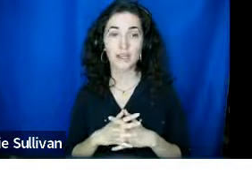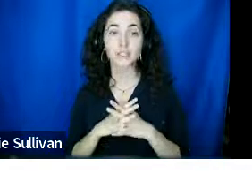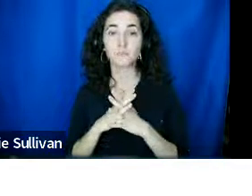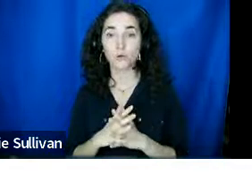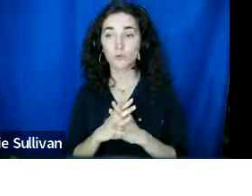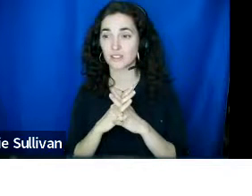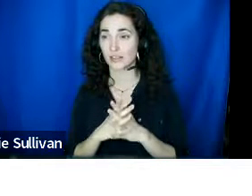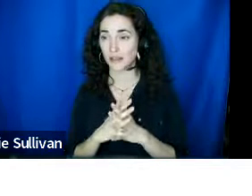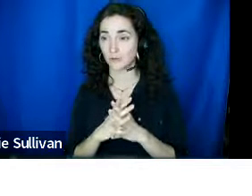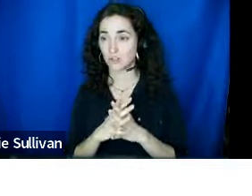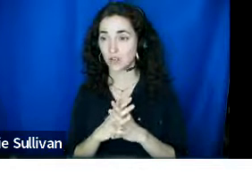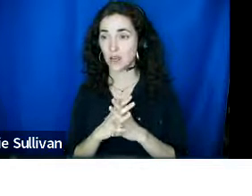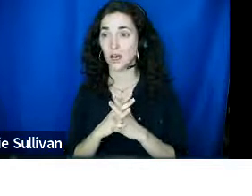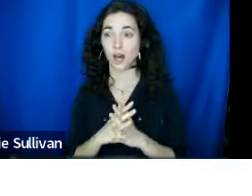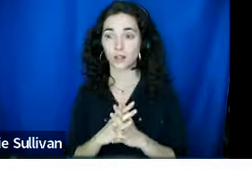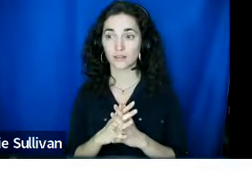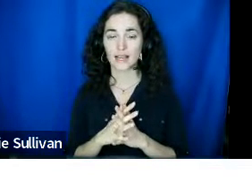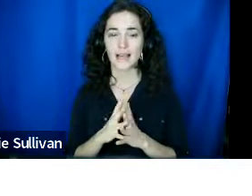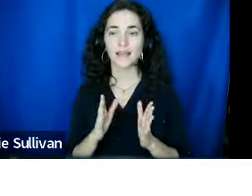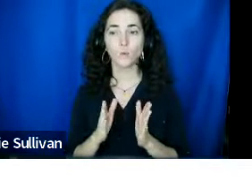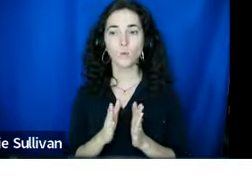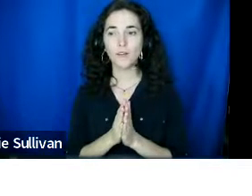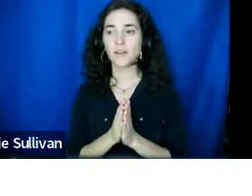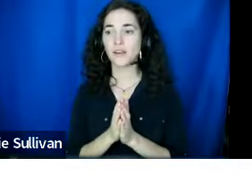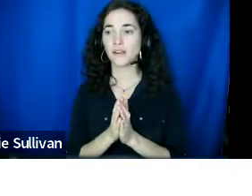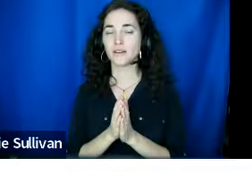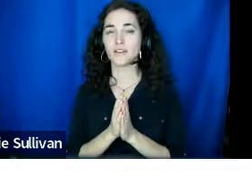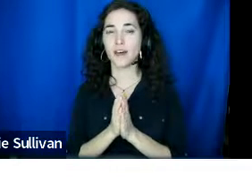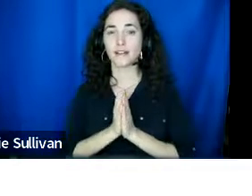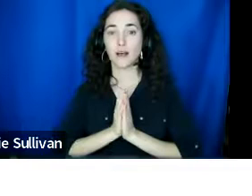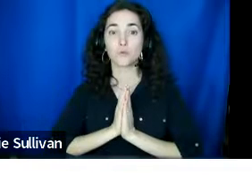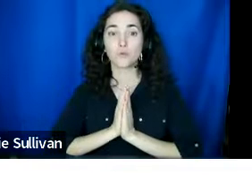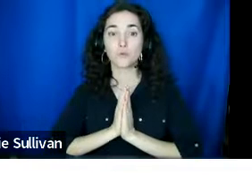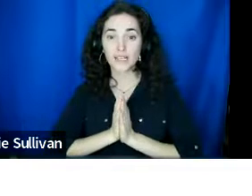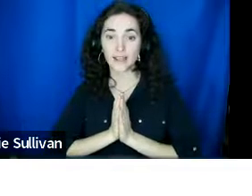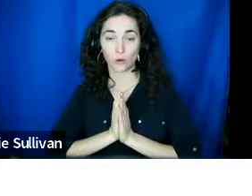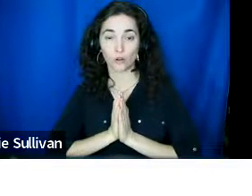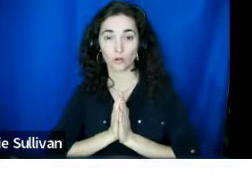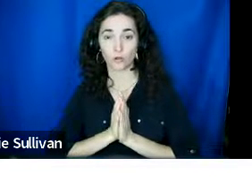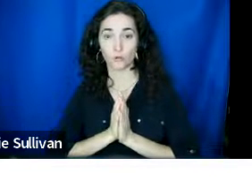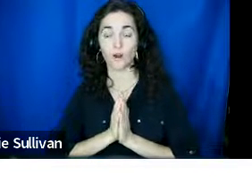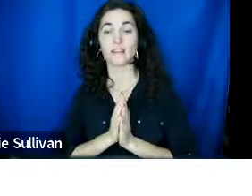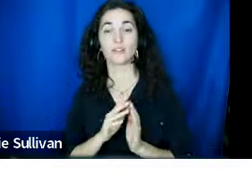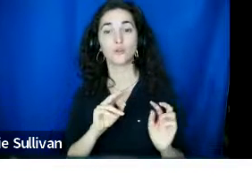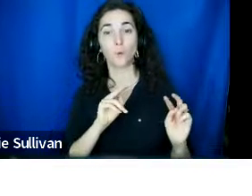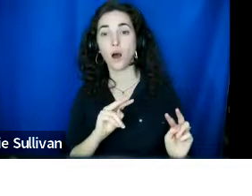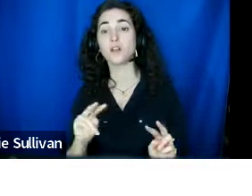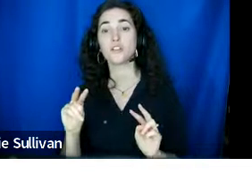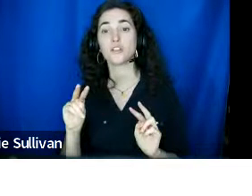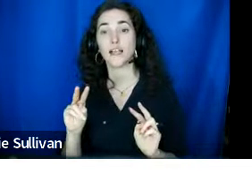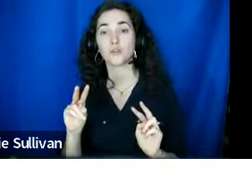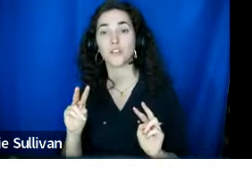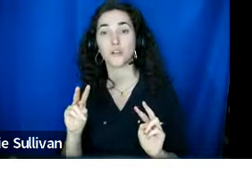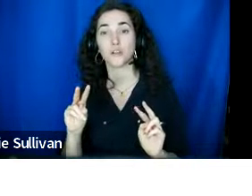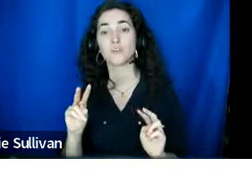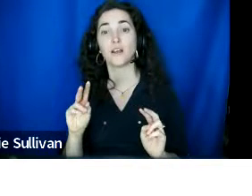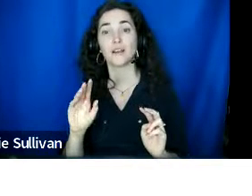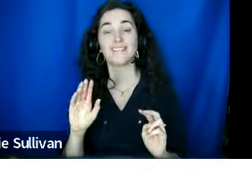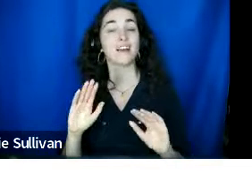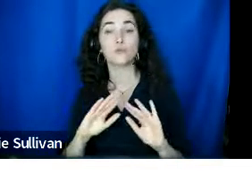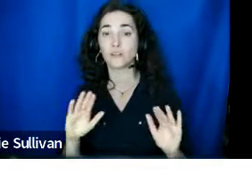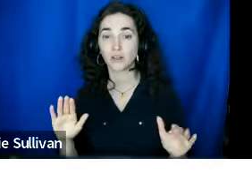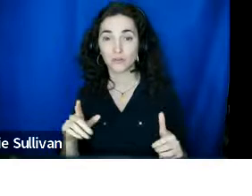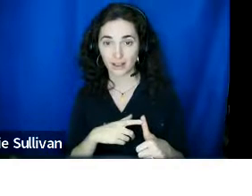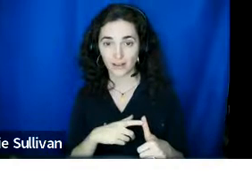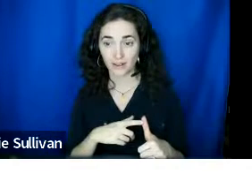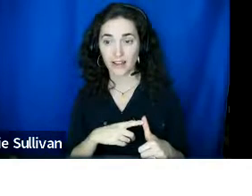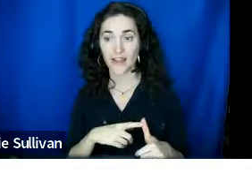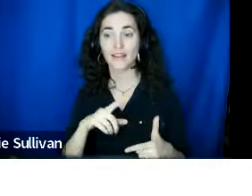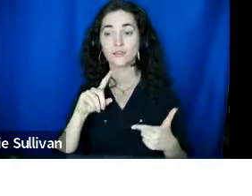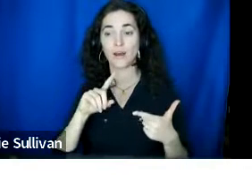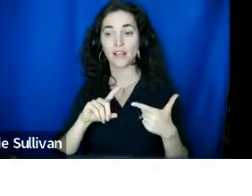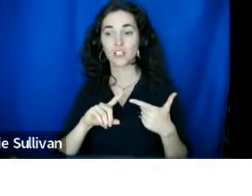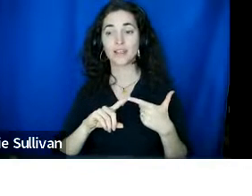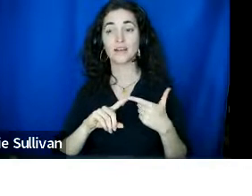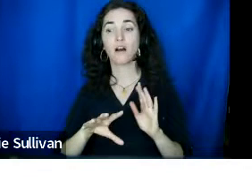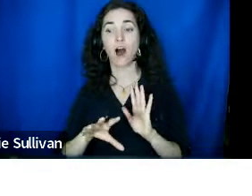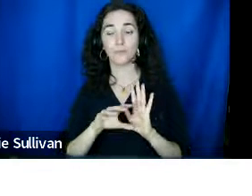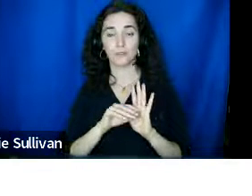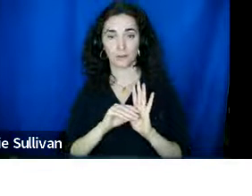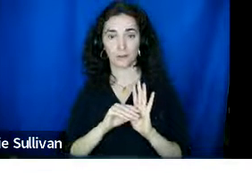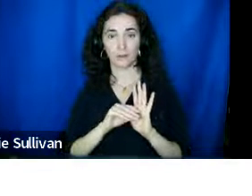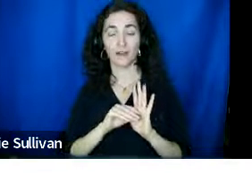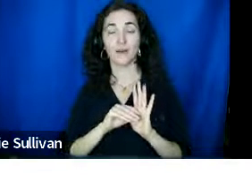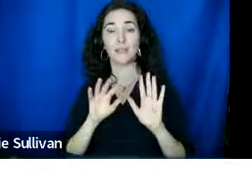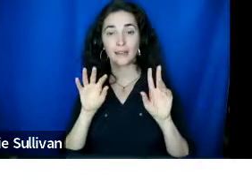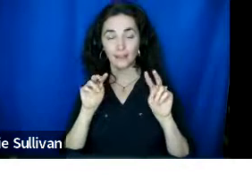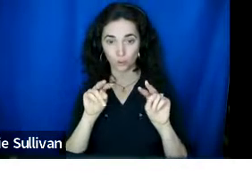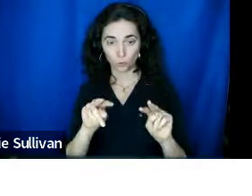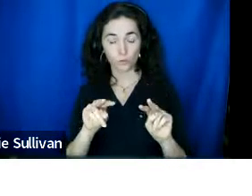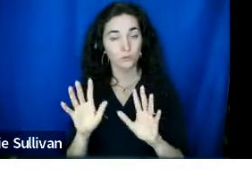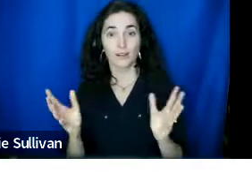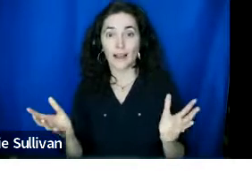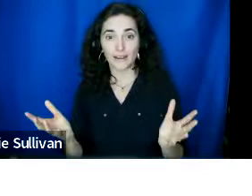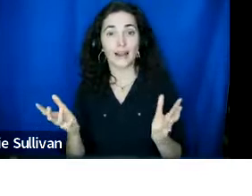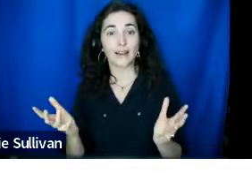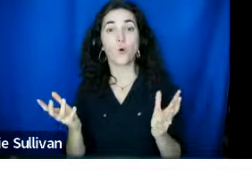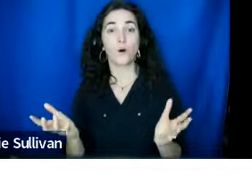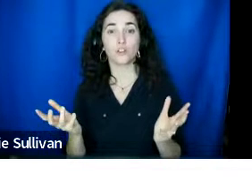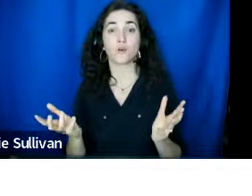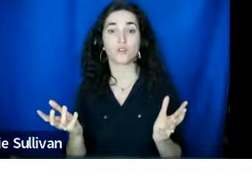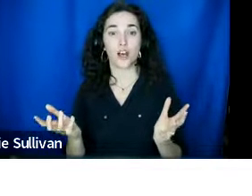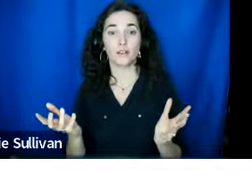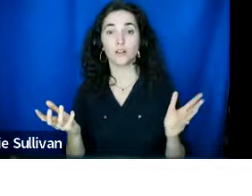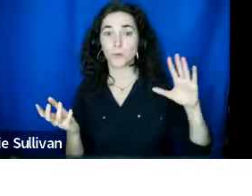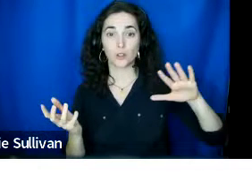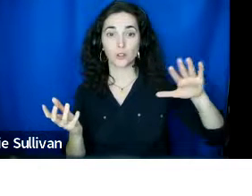You can be exposed to sign language a lot and one thing that I would really encourage you to do is to watch sign language videos that you don't understand, and to actually copy them, meaning that you, like a one-year-old